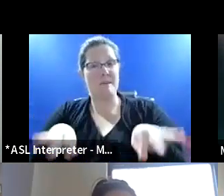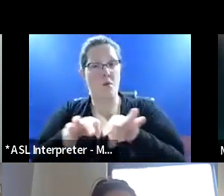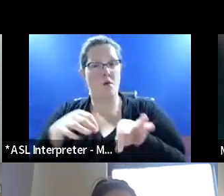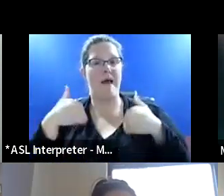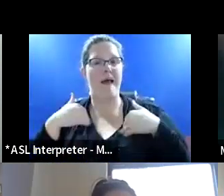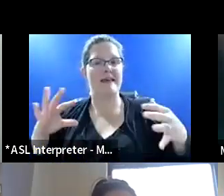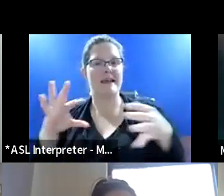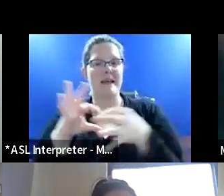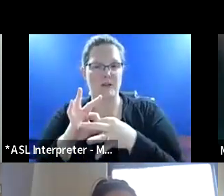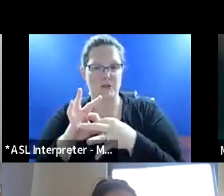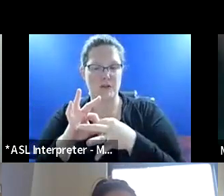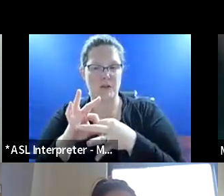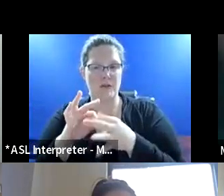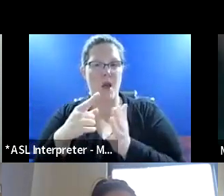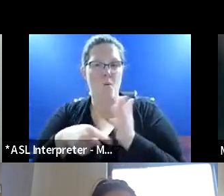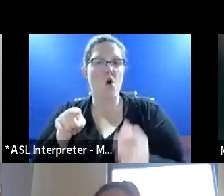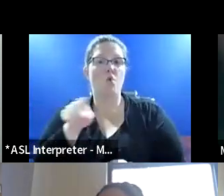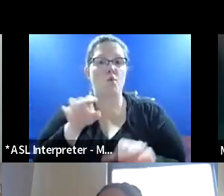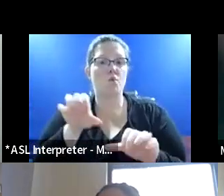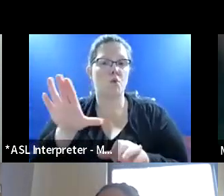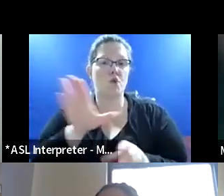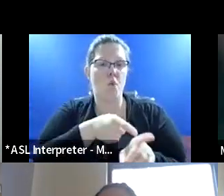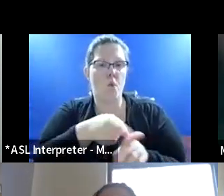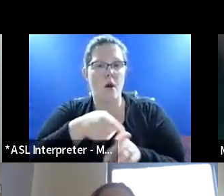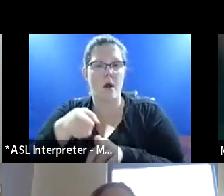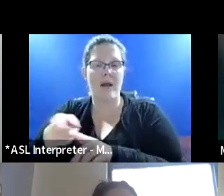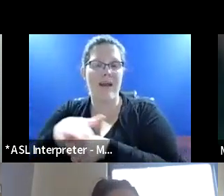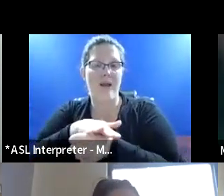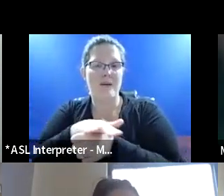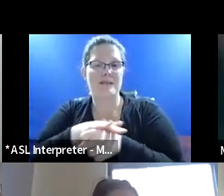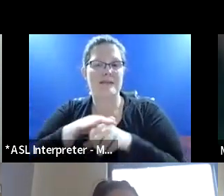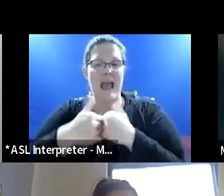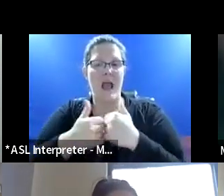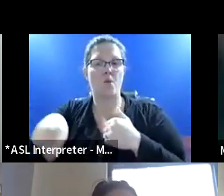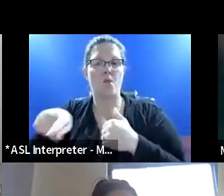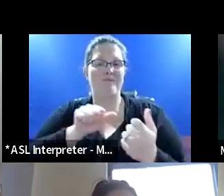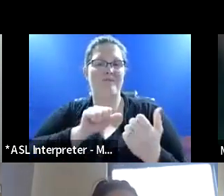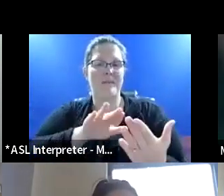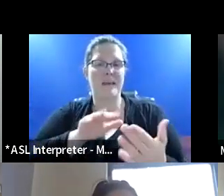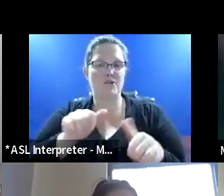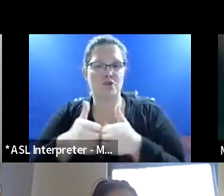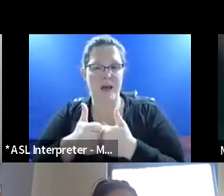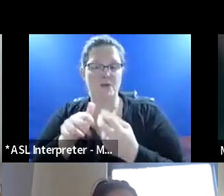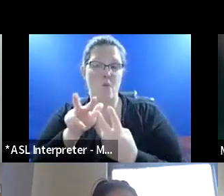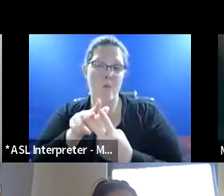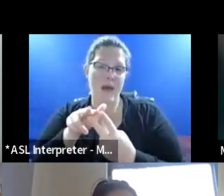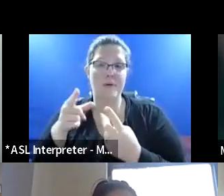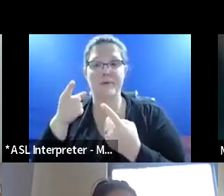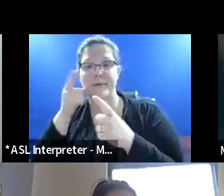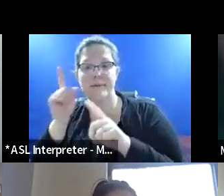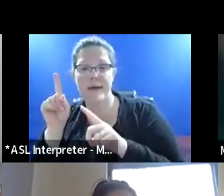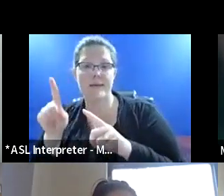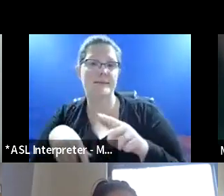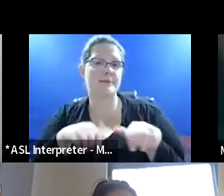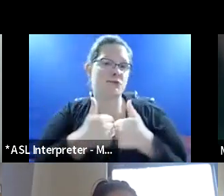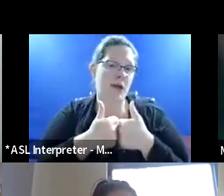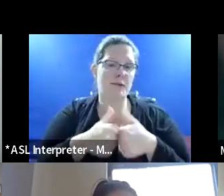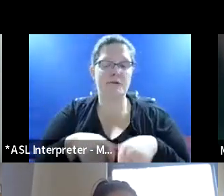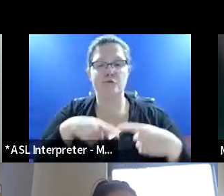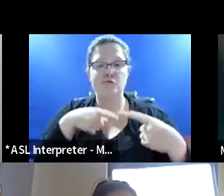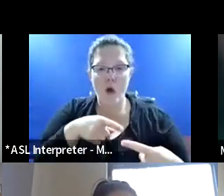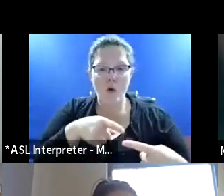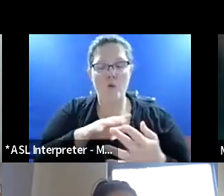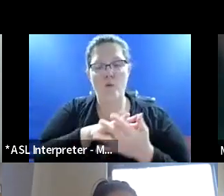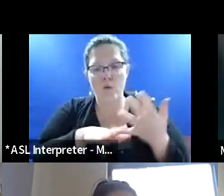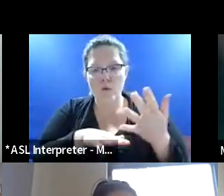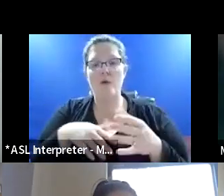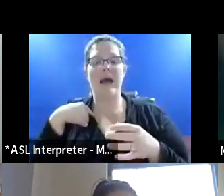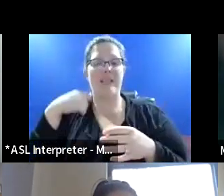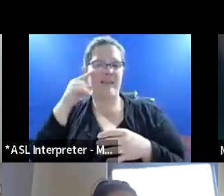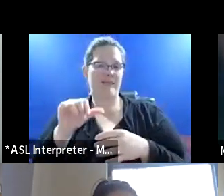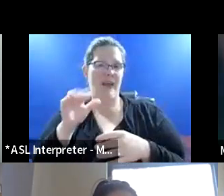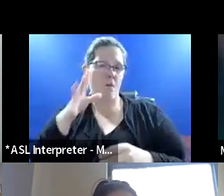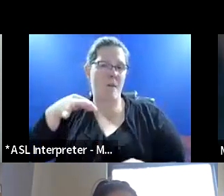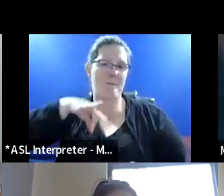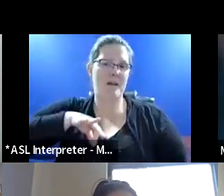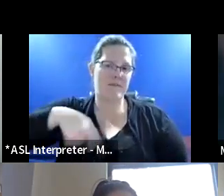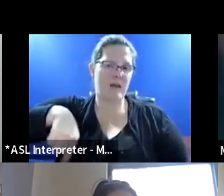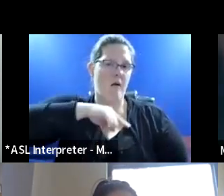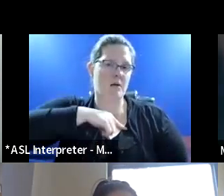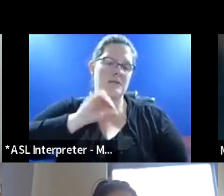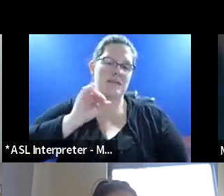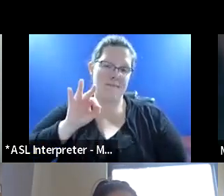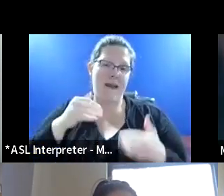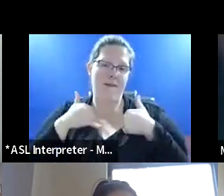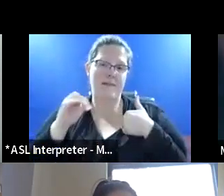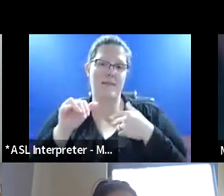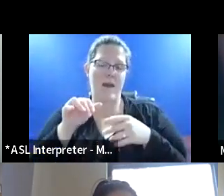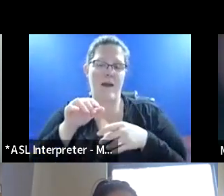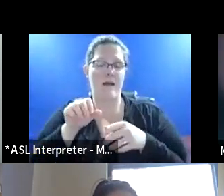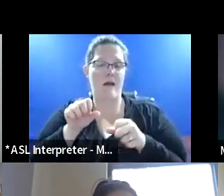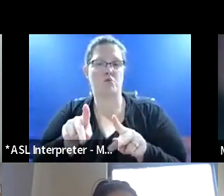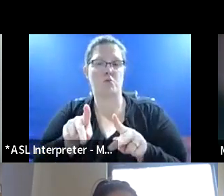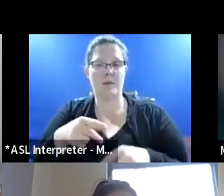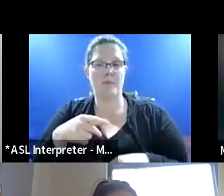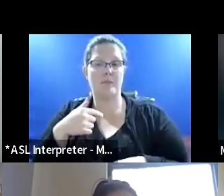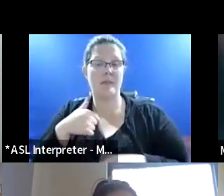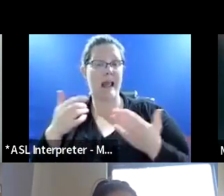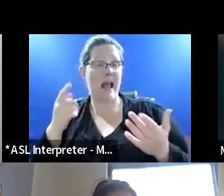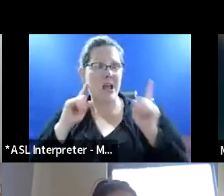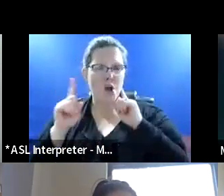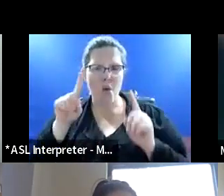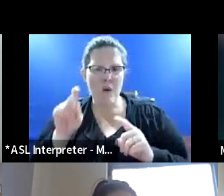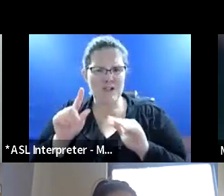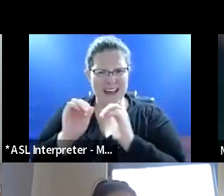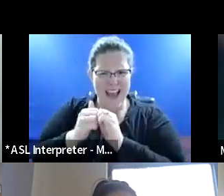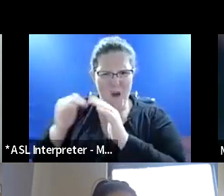SO, I'M THINKING THAT THE TIME THAT WE'RE HERE SPENDING, WILL NOT TOUCH UPON ALL THE THINGS THAT EACH OF US DO IN OUR DAILY LIVES AND I'M THINKING I'M GOING TO MISS SOMETHING THAT'S IMPORTANT BECAUSE MAYBE SOMEONE IS TOO SHY TO SPEAK UP OR YOU KNOW, AFTER MR. BROWN S INTRODUCTION AND MAYBE A LITTLE PEOPLE ARE SHYING OFF FROM SAYING ANYTHING.